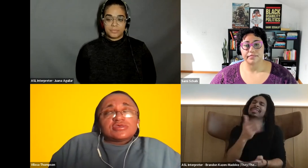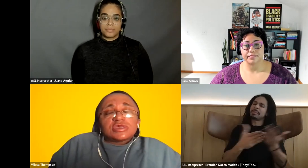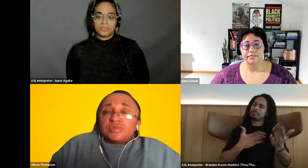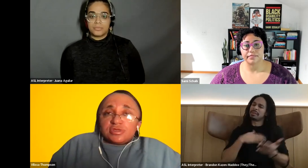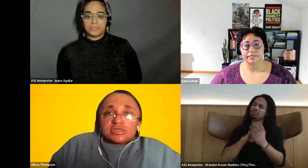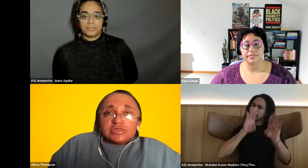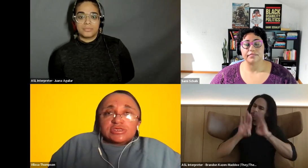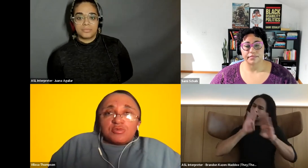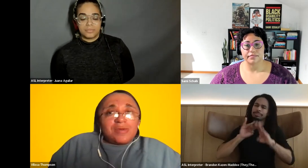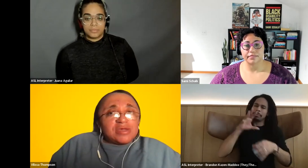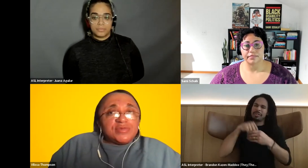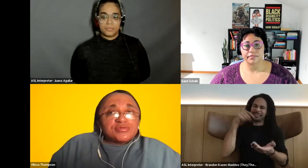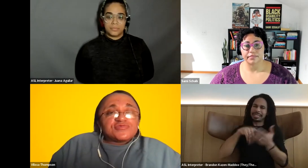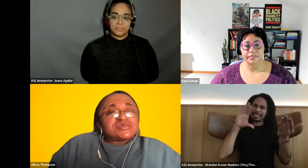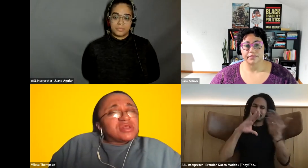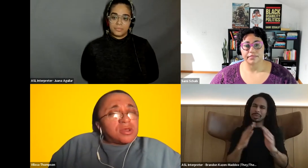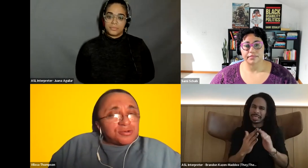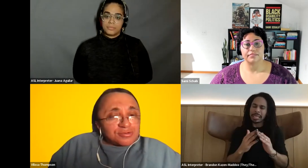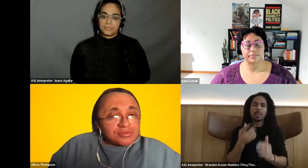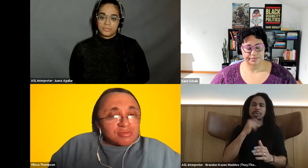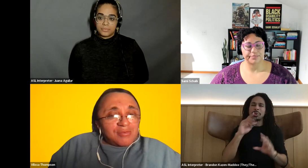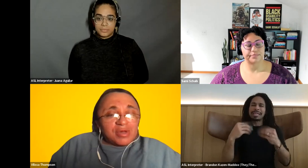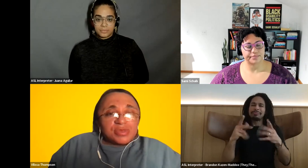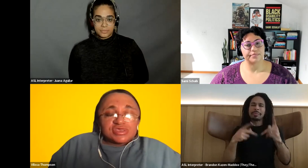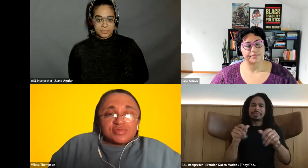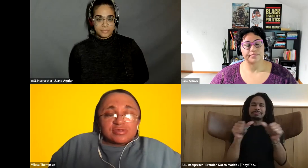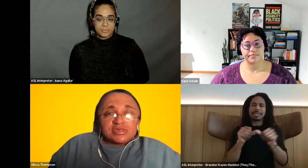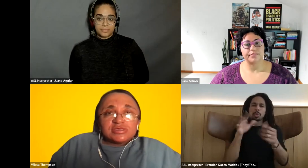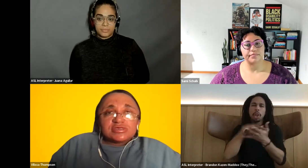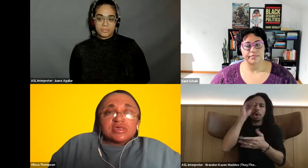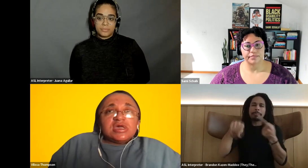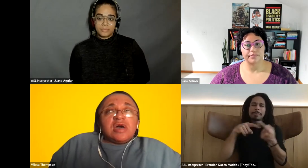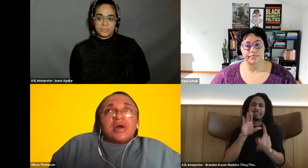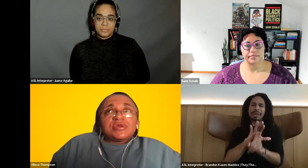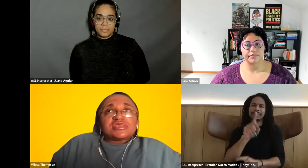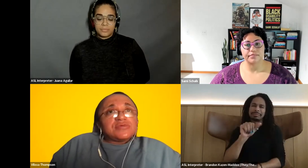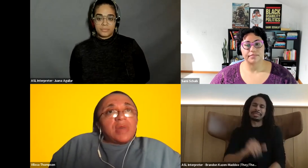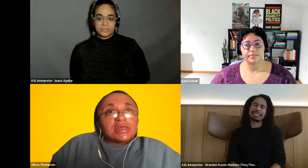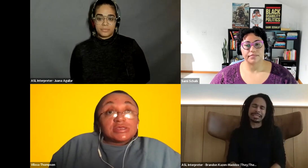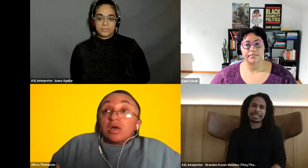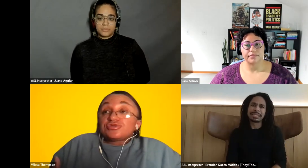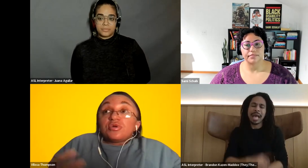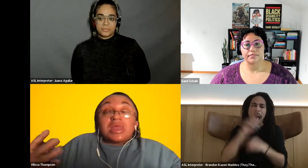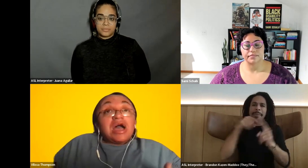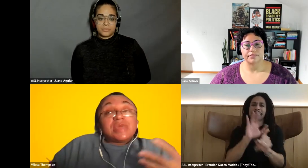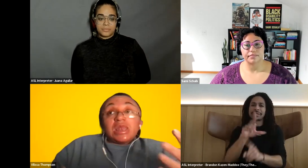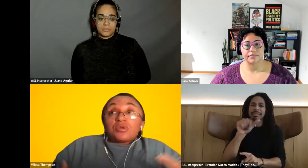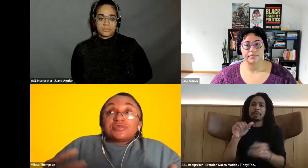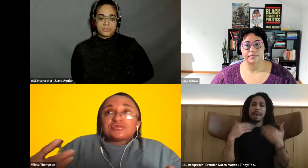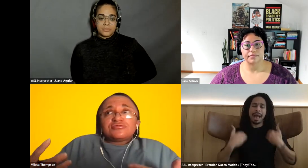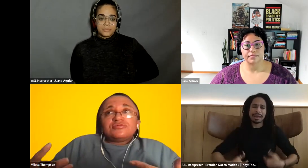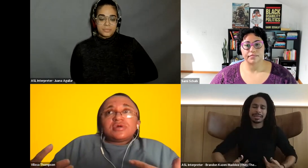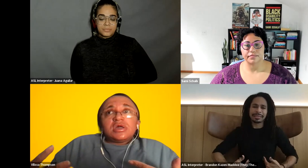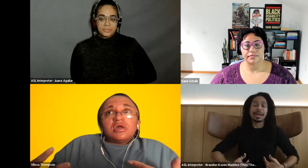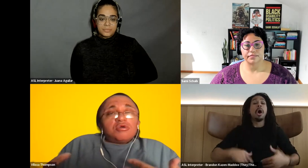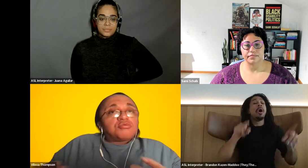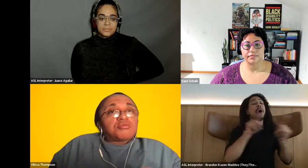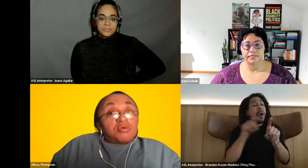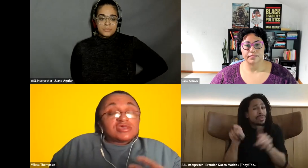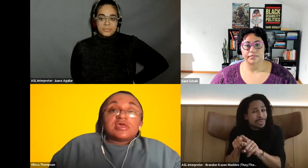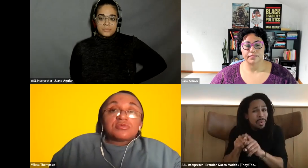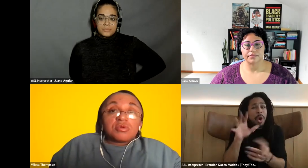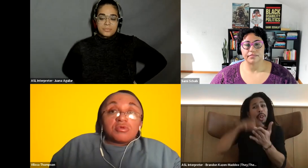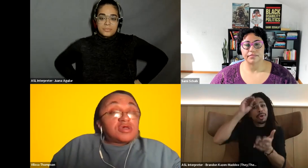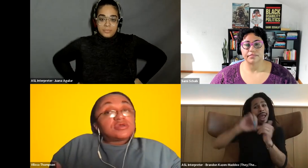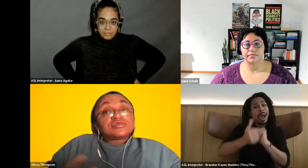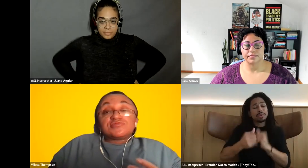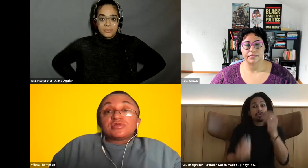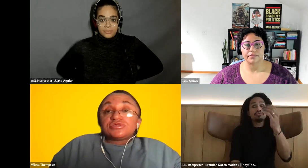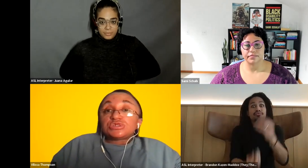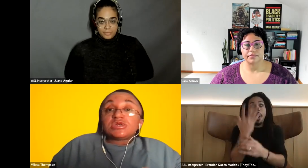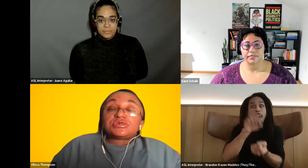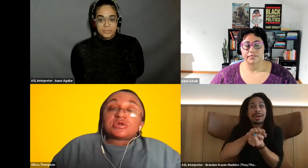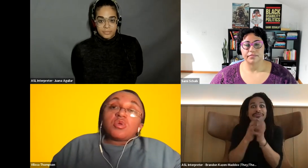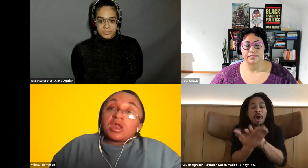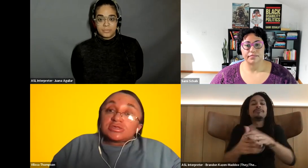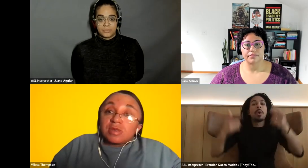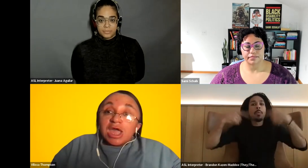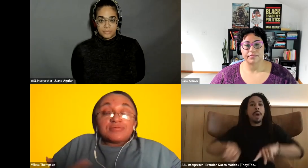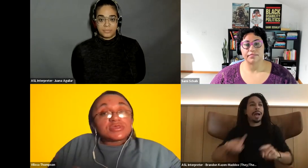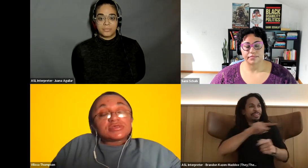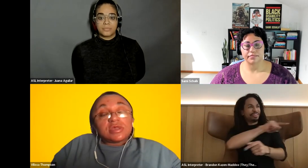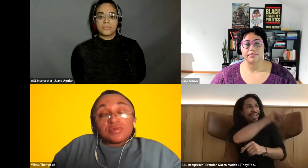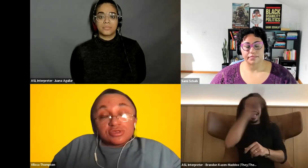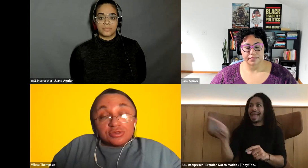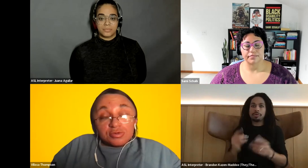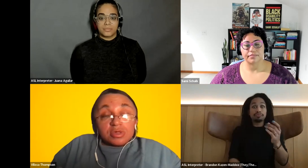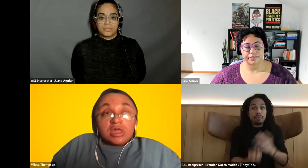Vilissa Thompson: community is that we Don't get people to space to learn about their disabilities, about their disabilities, and also allow that learning to grow as they grow, or if their disabilities change their quality of life, or the things that they do.